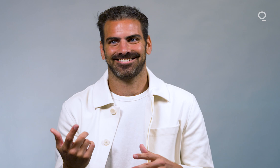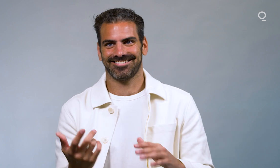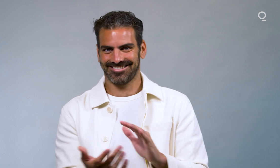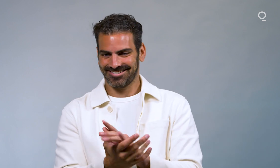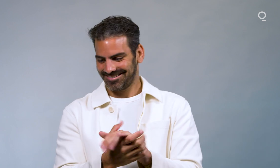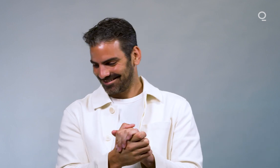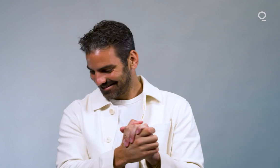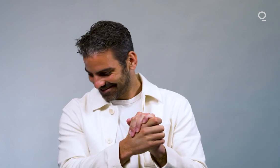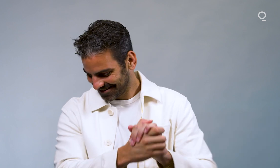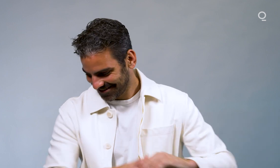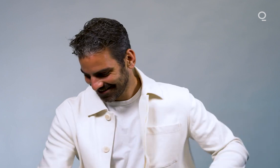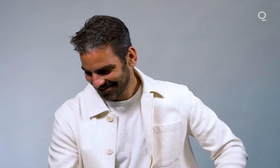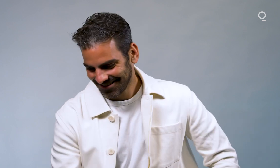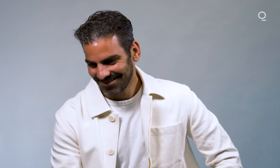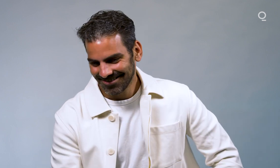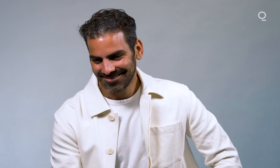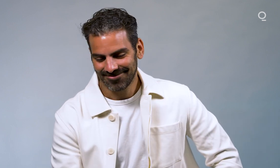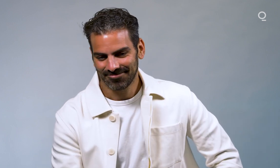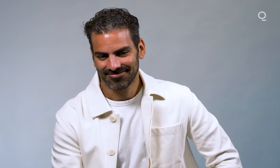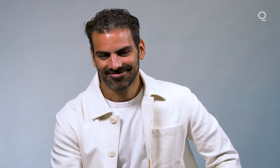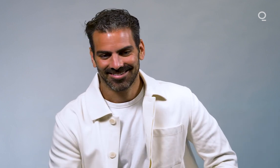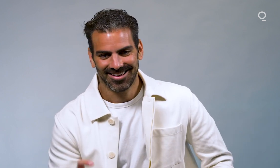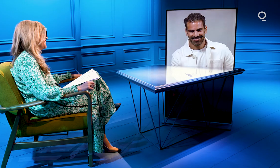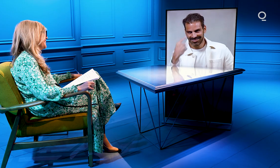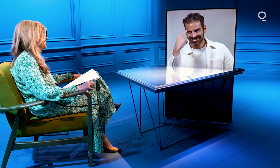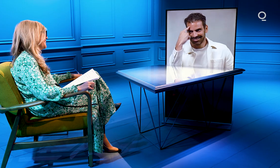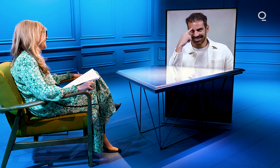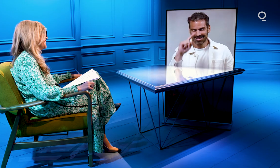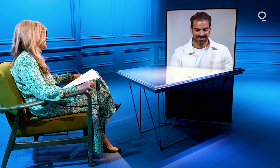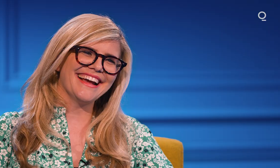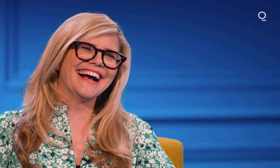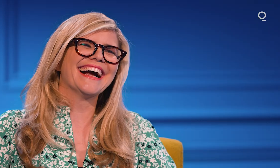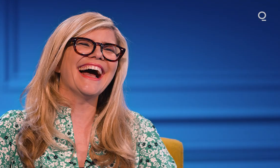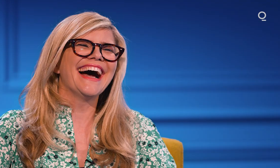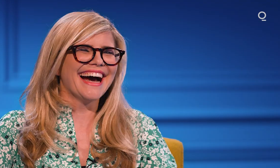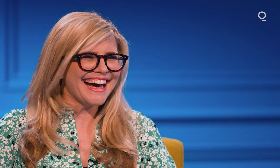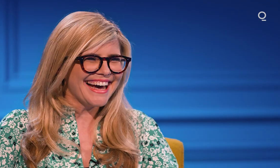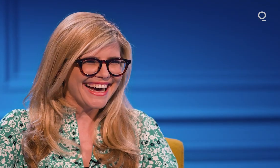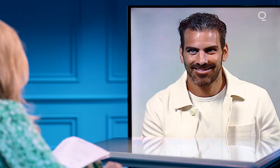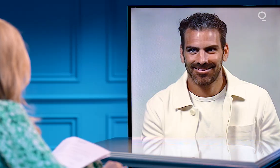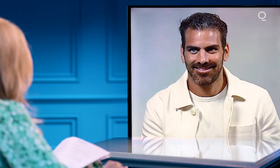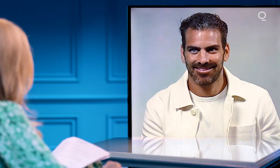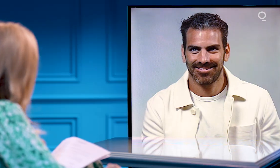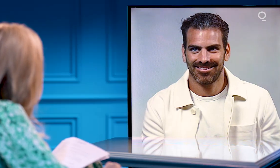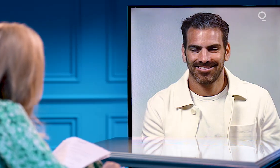any phrase or words? Oh, I'd have to think about that. I'd have to,